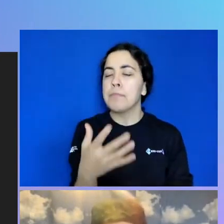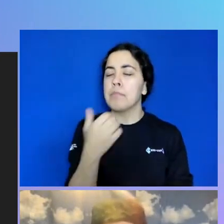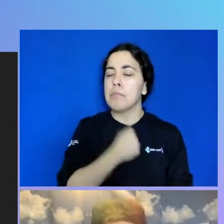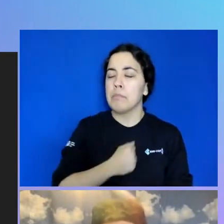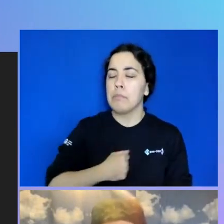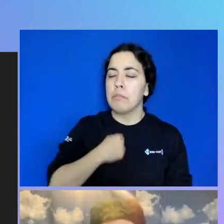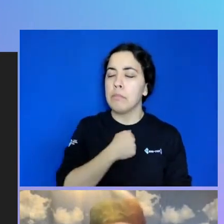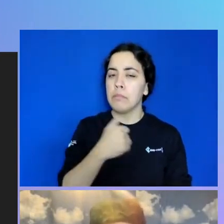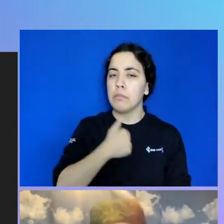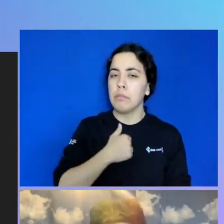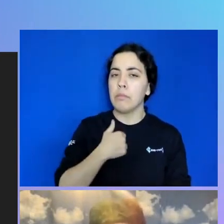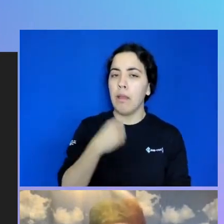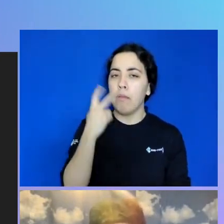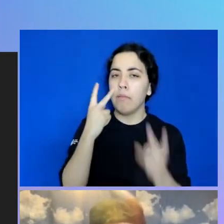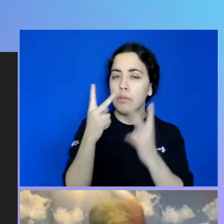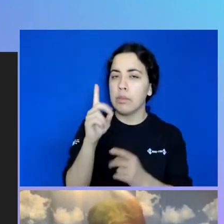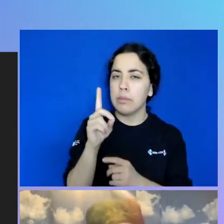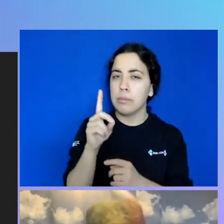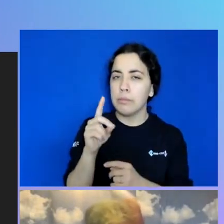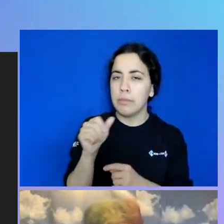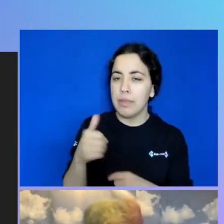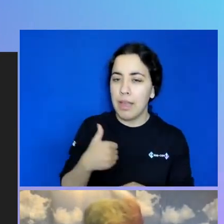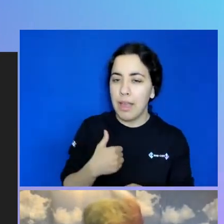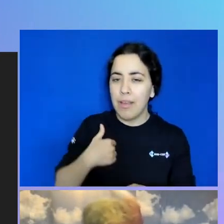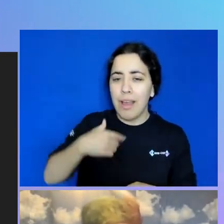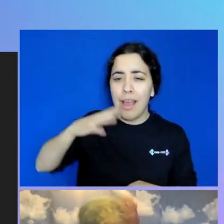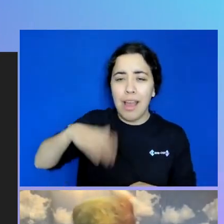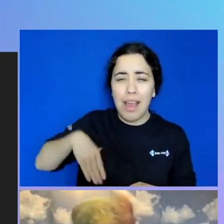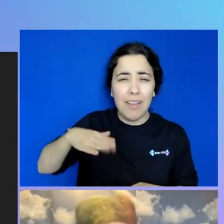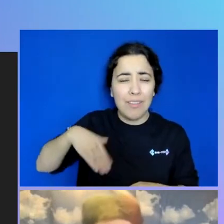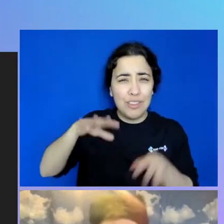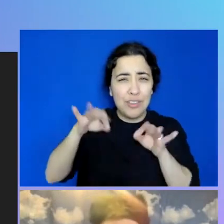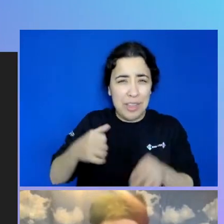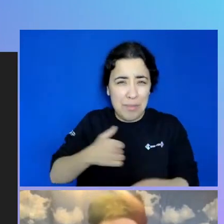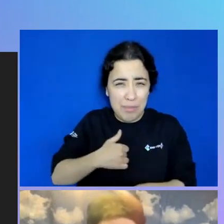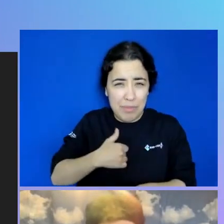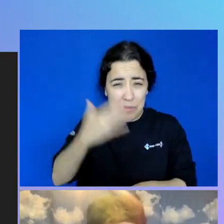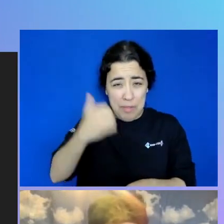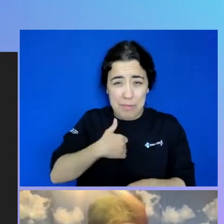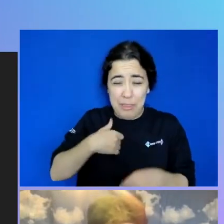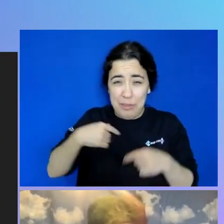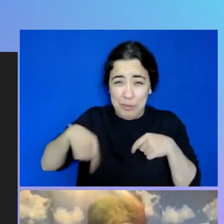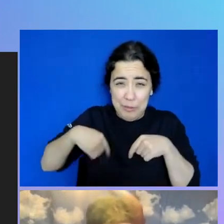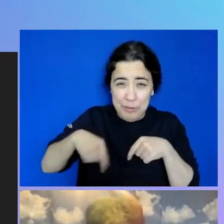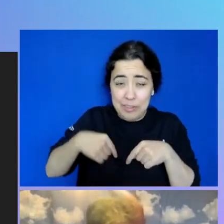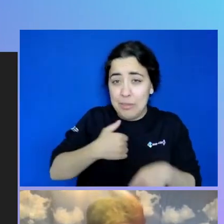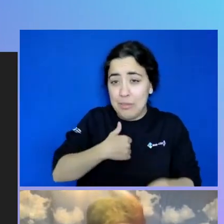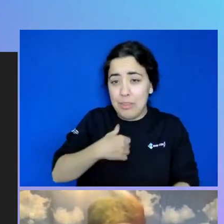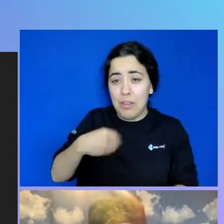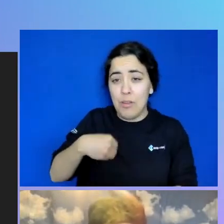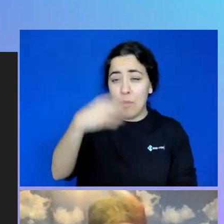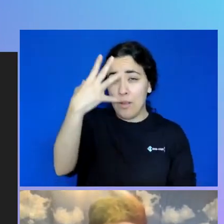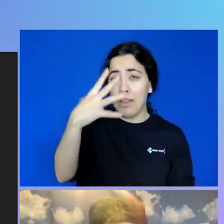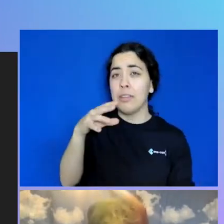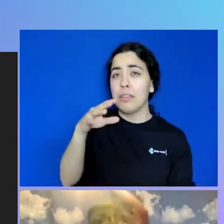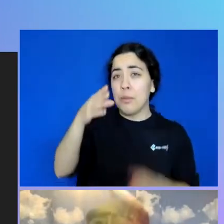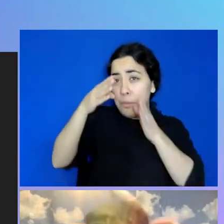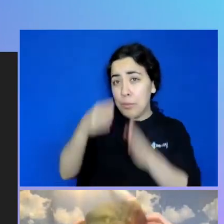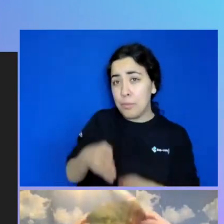visual disability, and I didn't provide a description of myself because I'm a little bit nervous . Um, I am a white non-binary